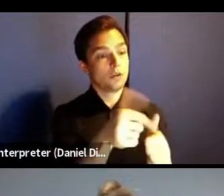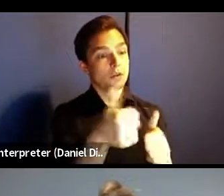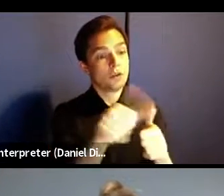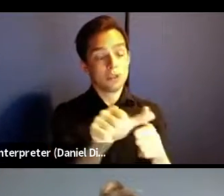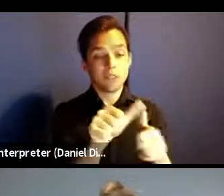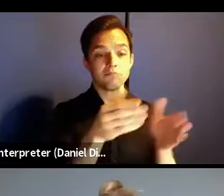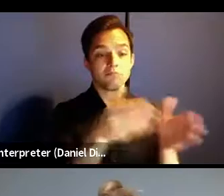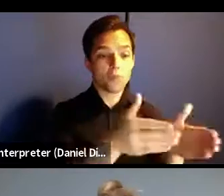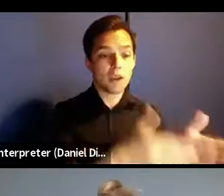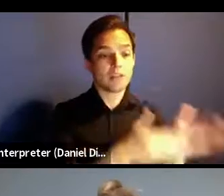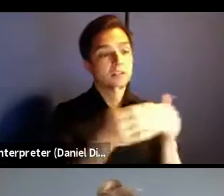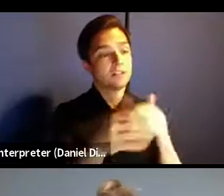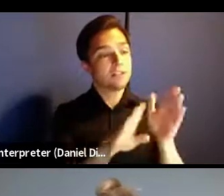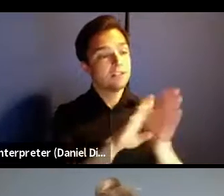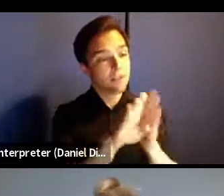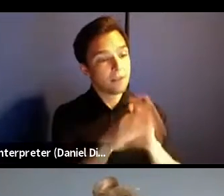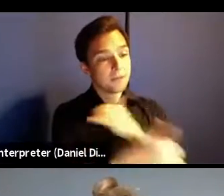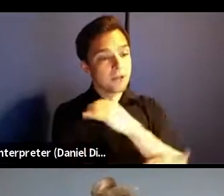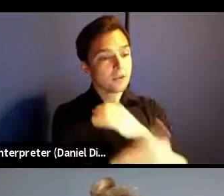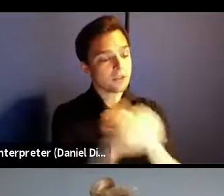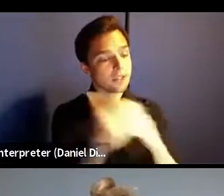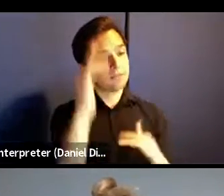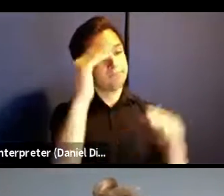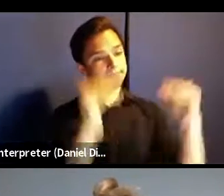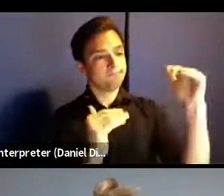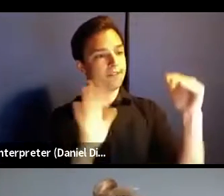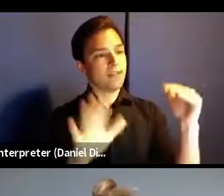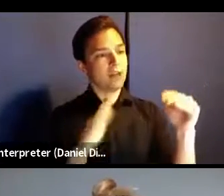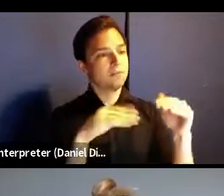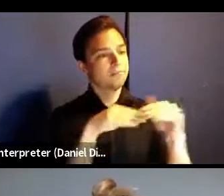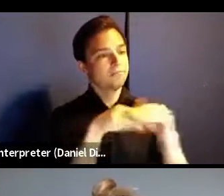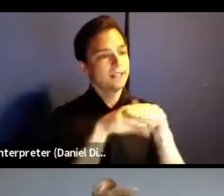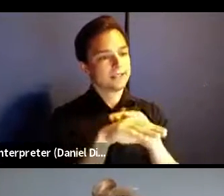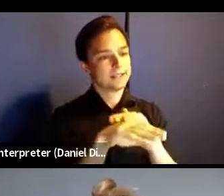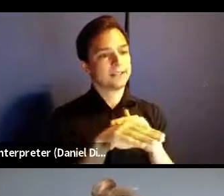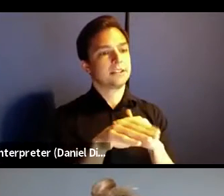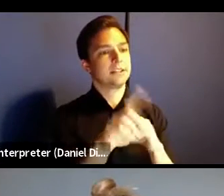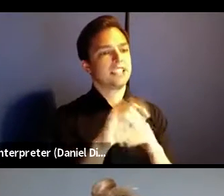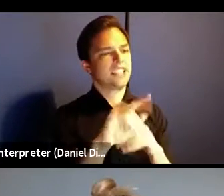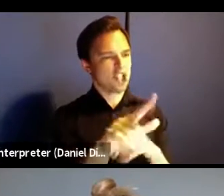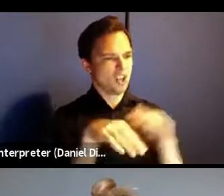can leverage their success in implementing digital accessibility and assist companies trying to address